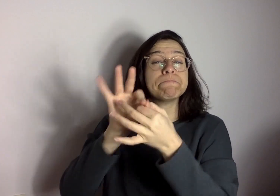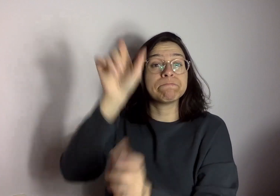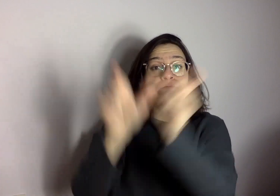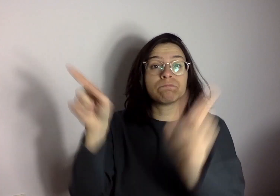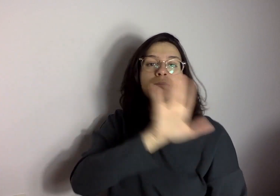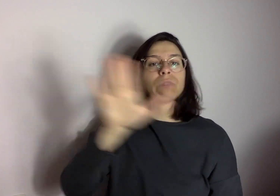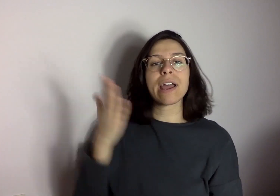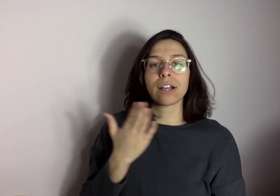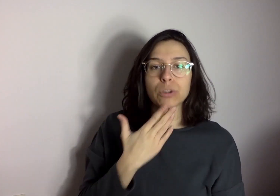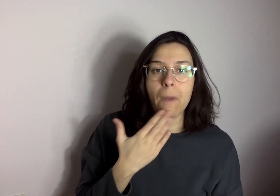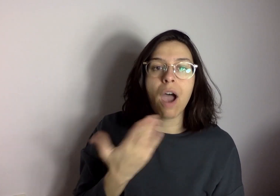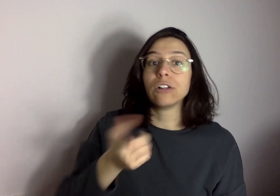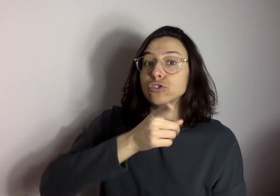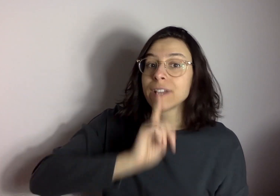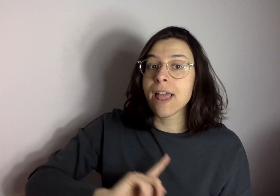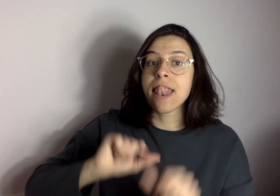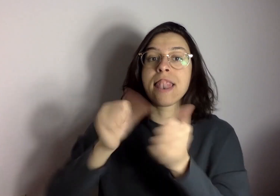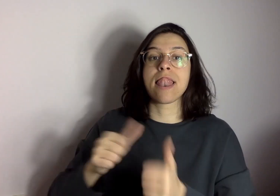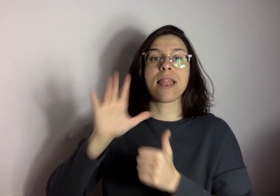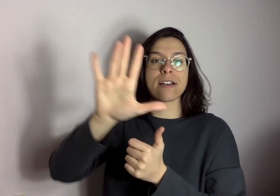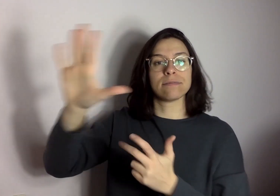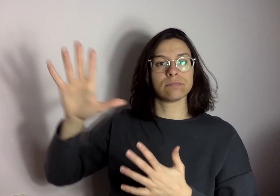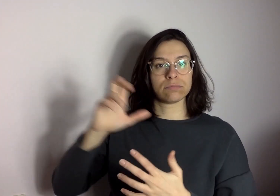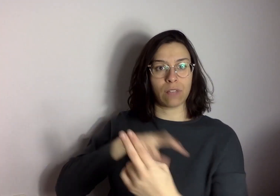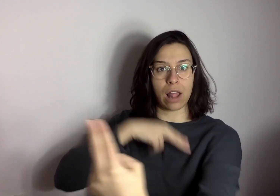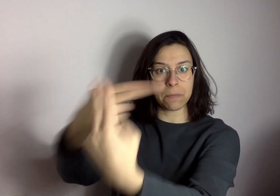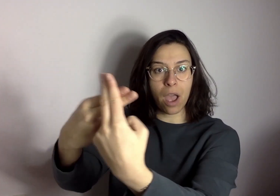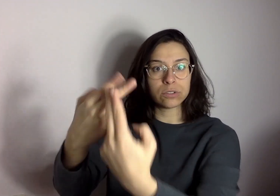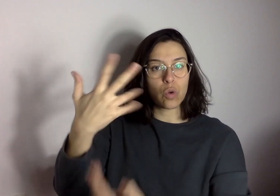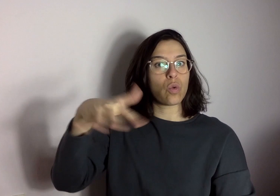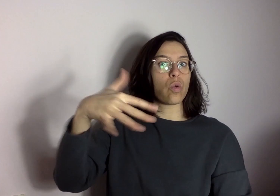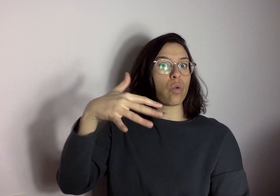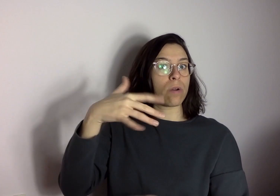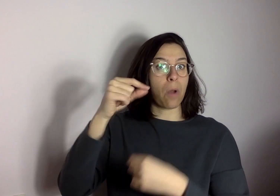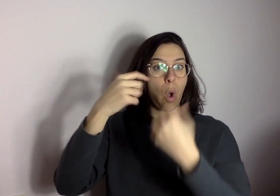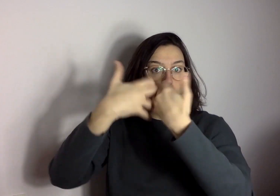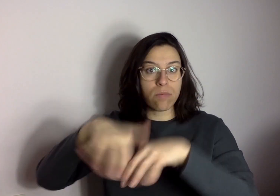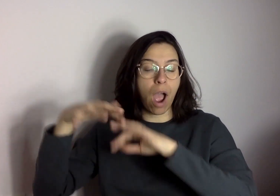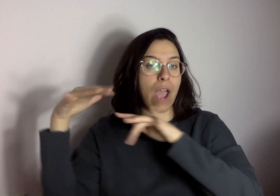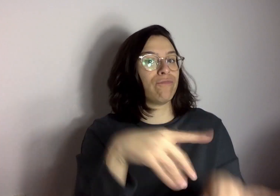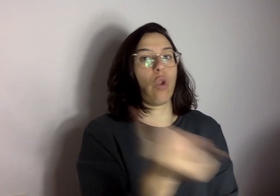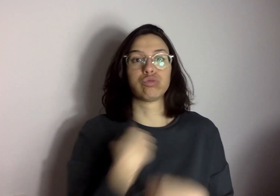If it is their liking or style....you have to adjust alot. That has a big indluence.